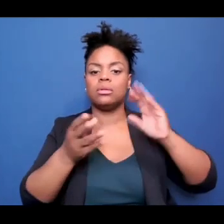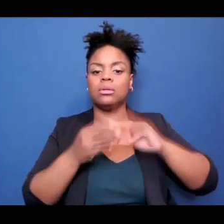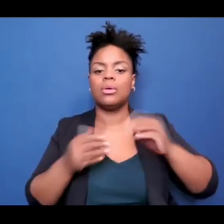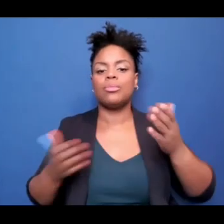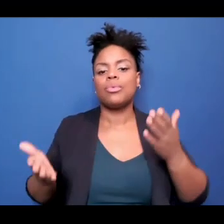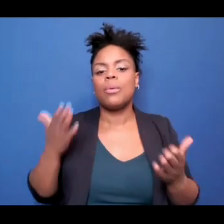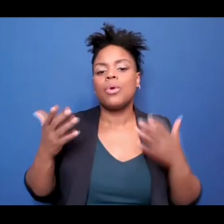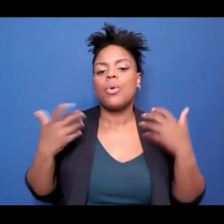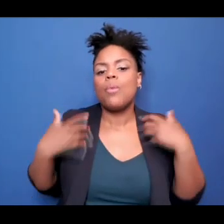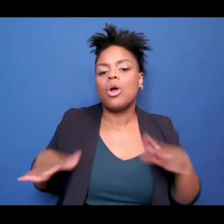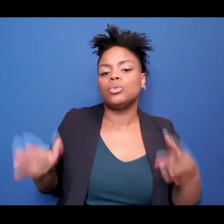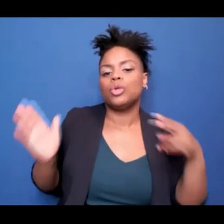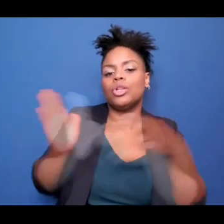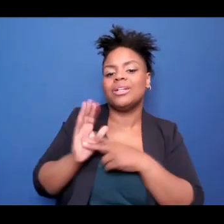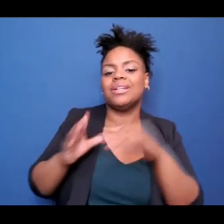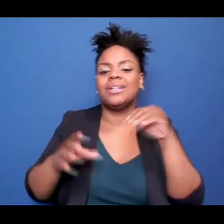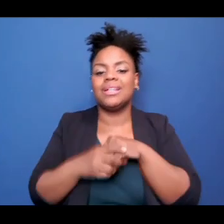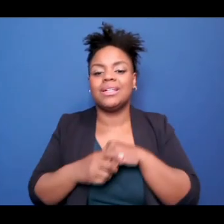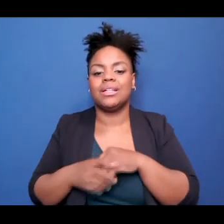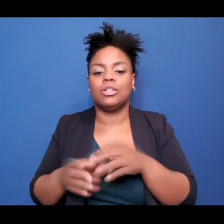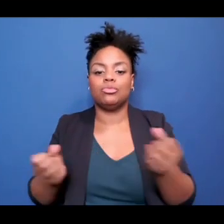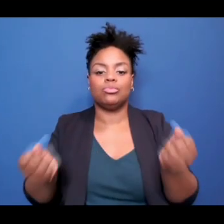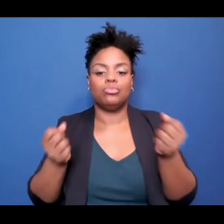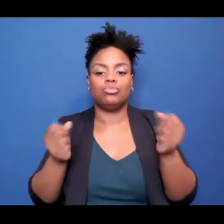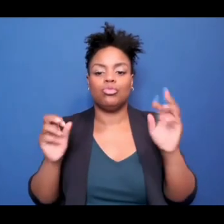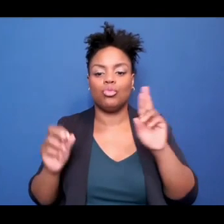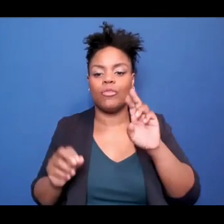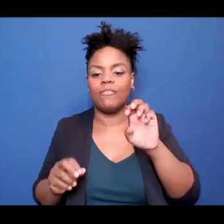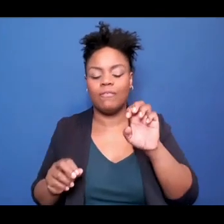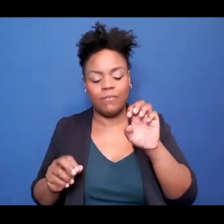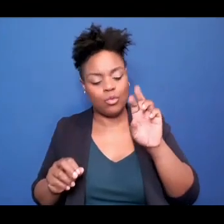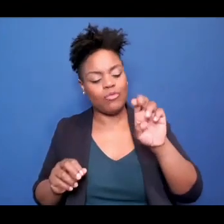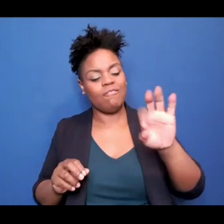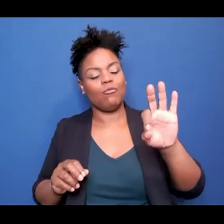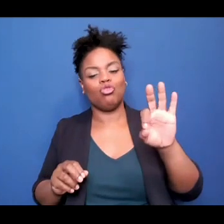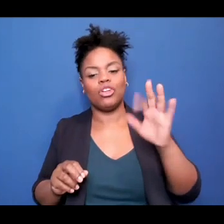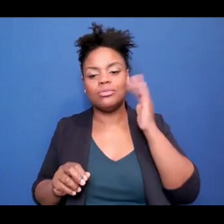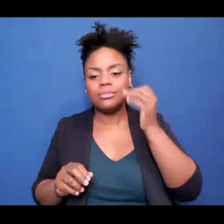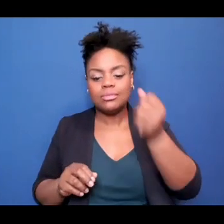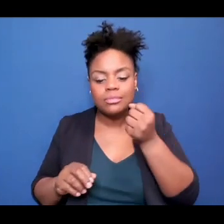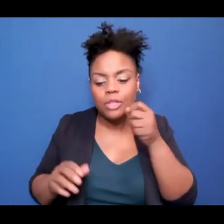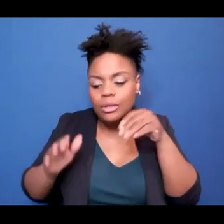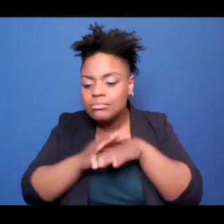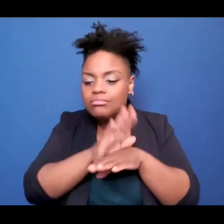THE CHRIS SPER, WHICH REVEALED WHAT APPARENTLY RENOWNED WHICH HE WAS HAD IN THEIR FRIDGES AT HOME.